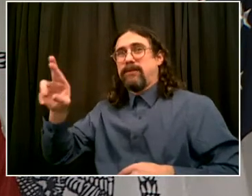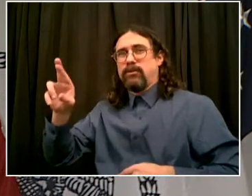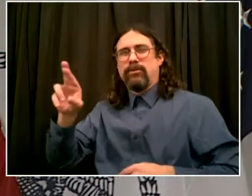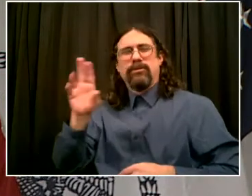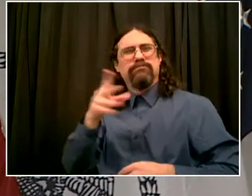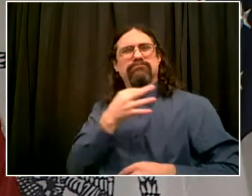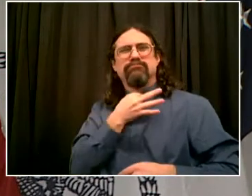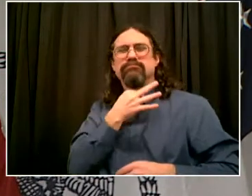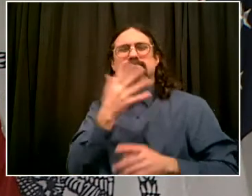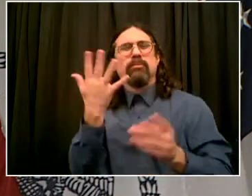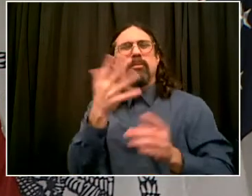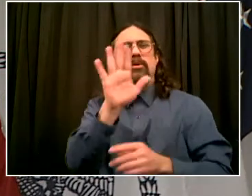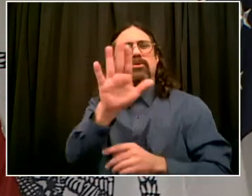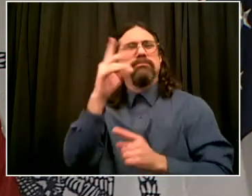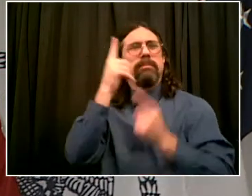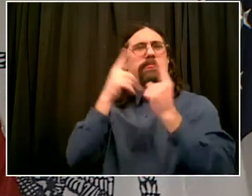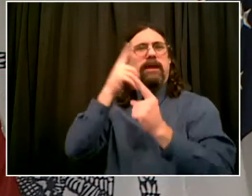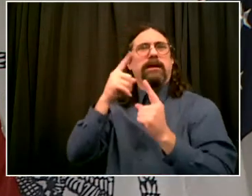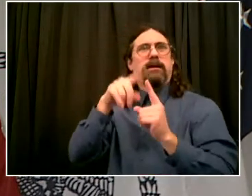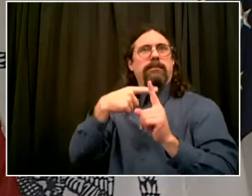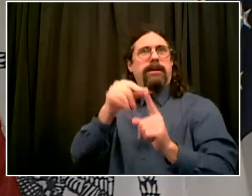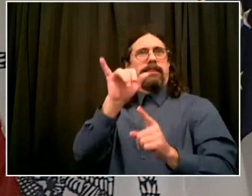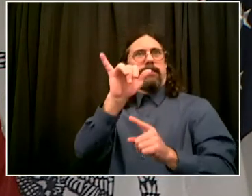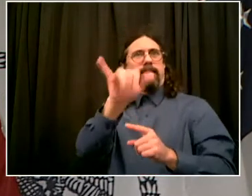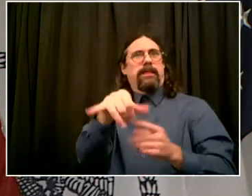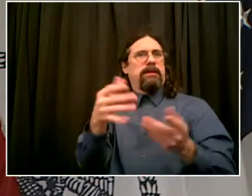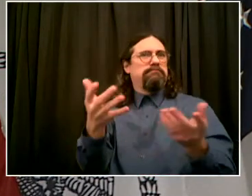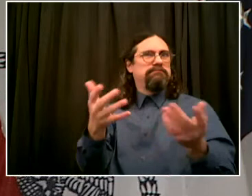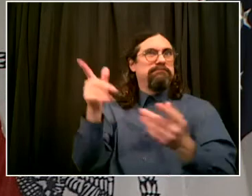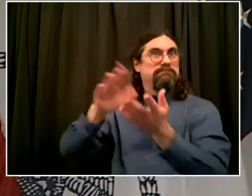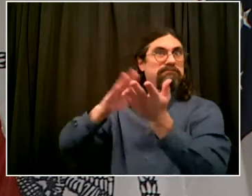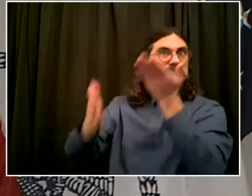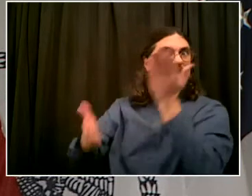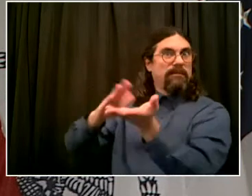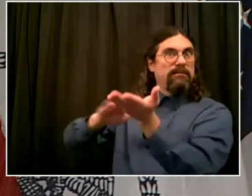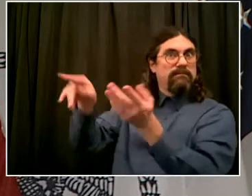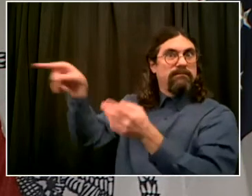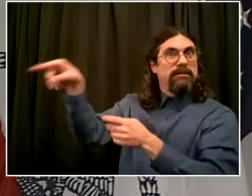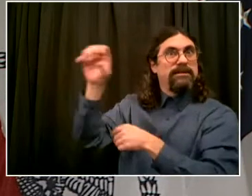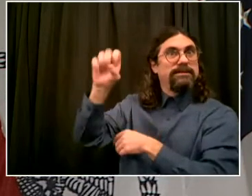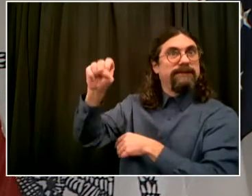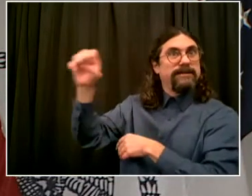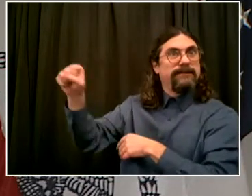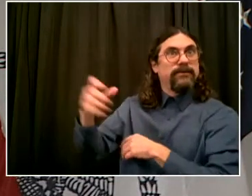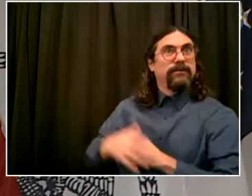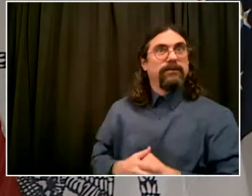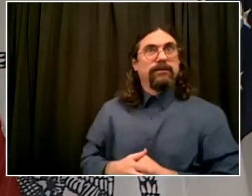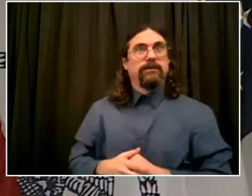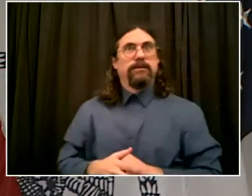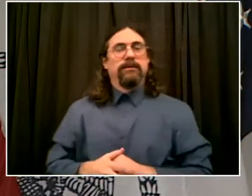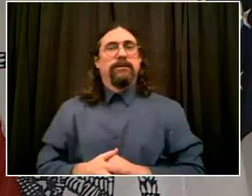IN-HOME COHERENT PROCESS. I'M NOT GOING TO OMCMENT ON THAT AT ALL. I DON'T KNOW WHAT HE'S DOING OR WHY HE'S